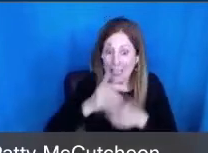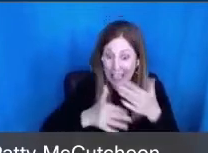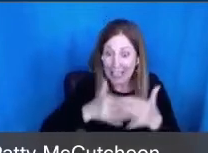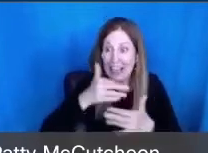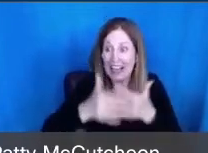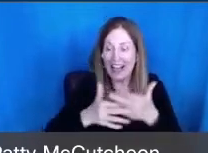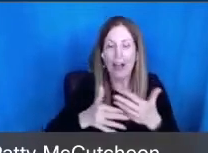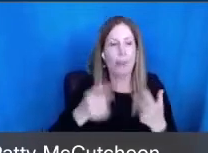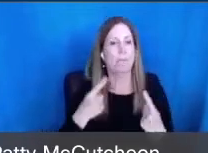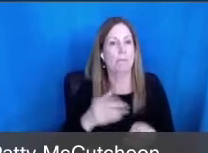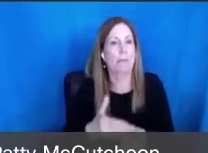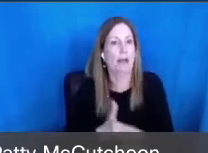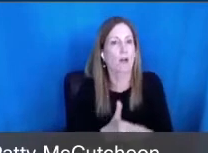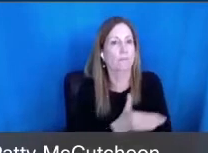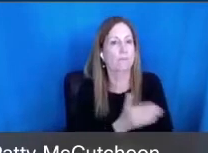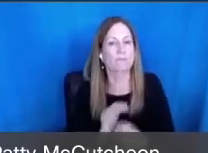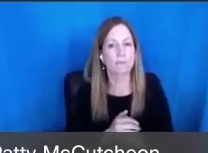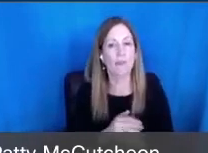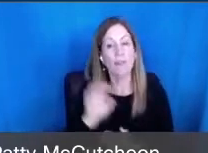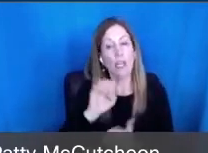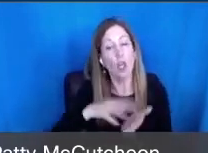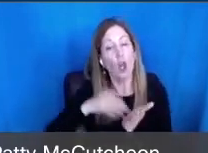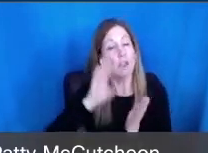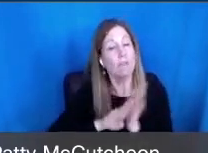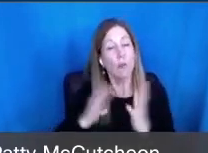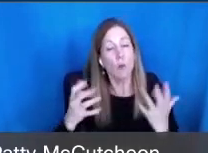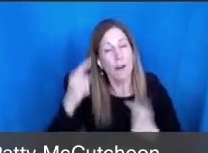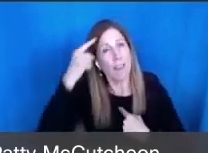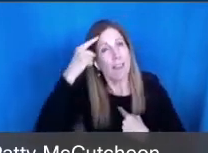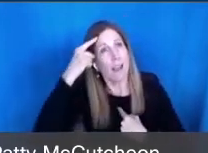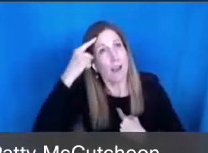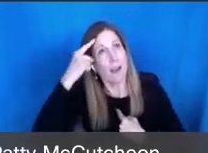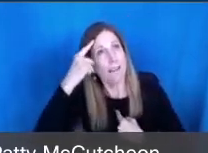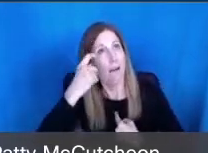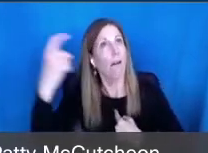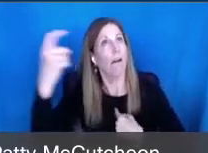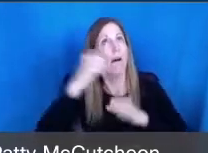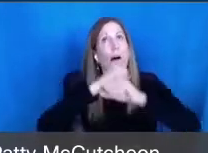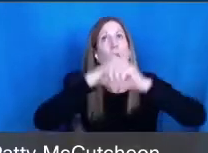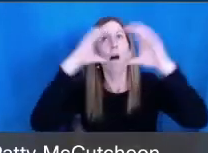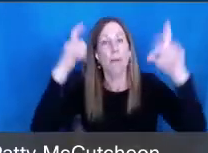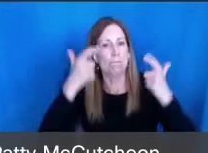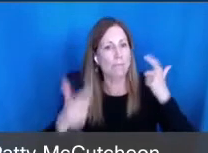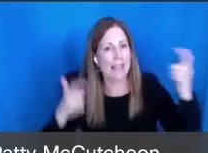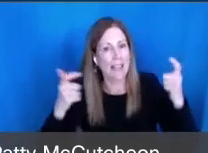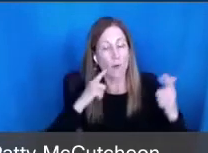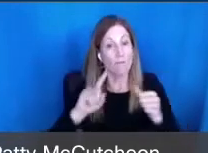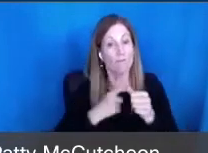And we also want our eLearning developers to think outside of the box and dream big when first putting together their ideas for a new eLearning project,